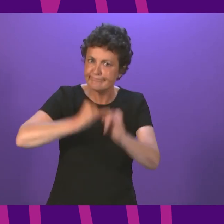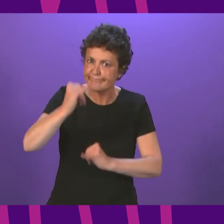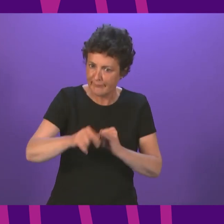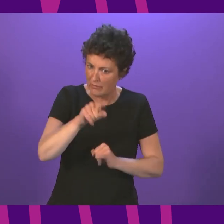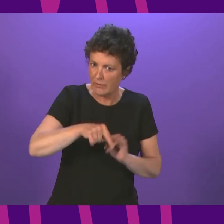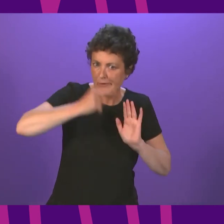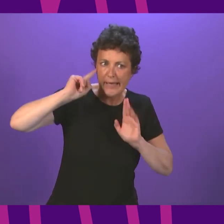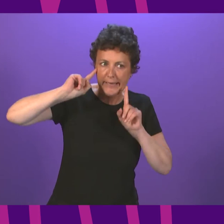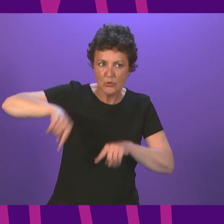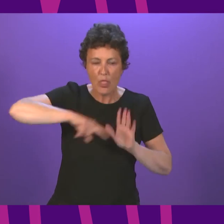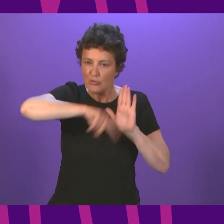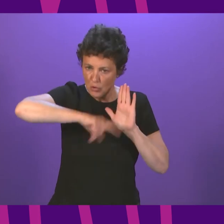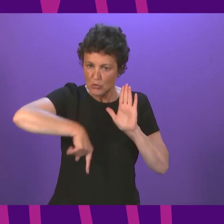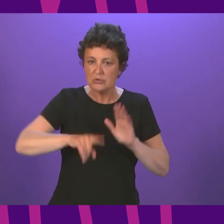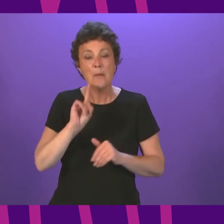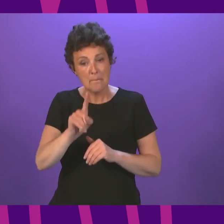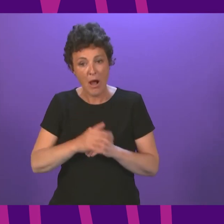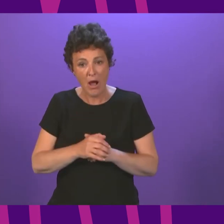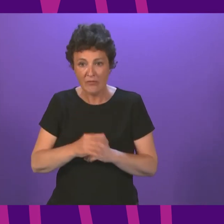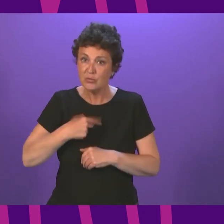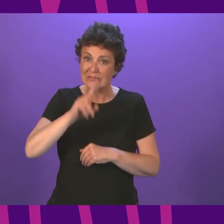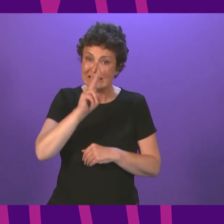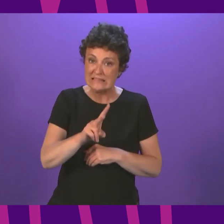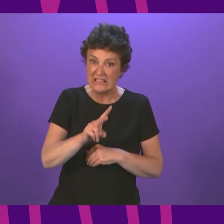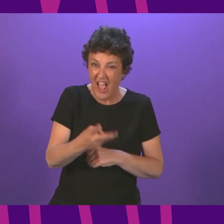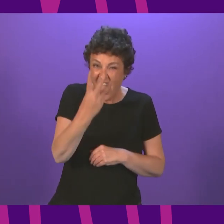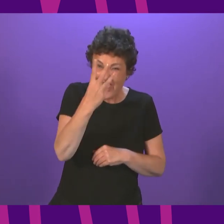this week, we can deal with emergency legislation quickly. Therefore, I caution the Government